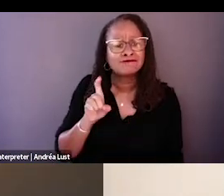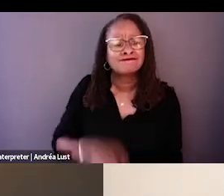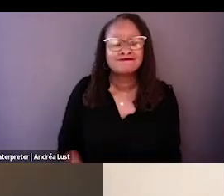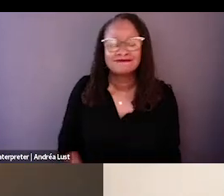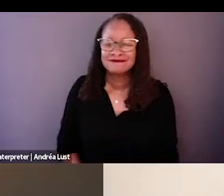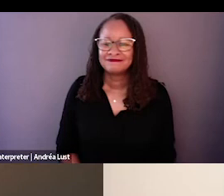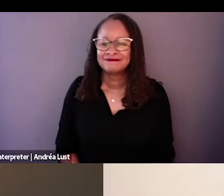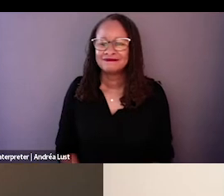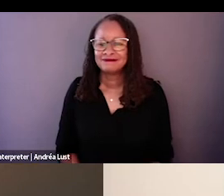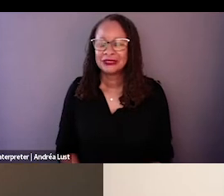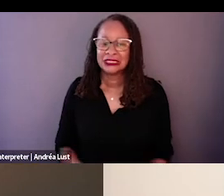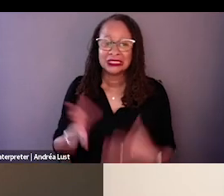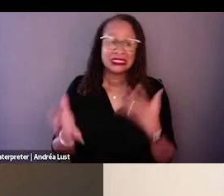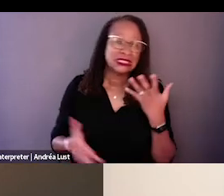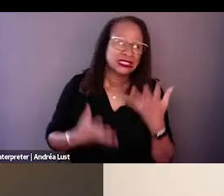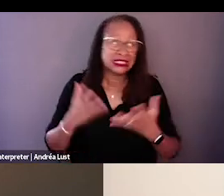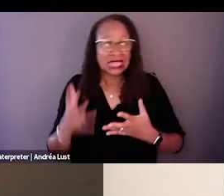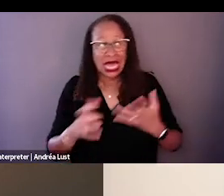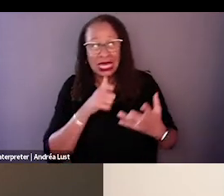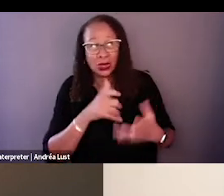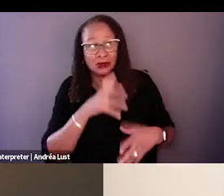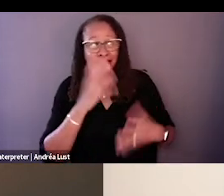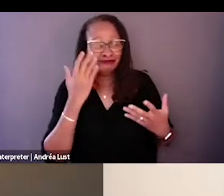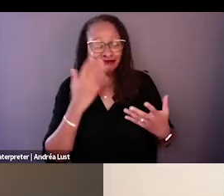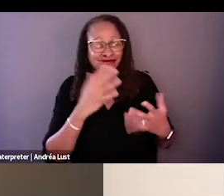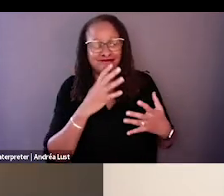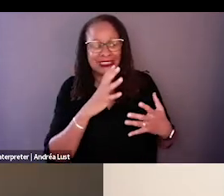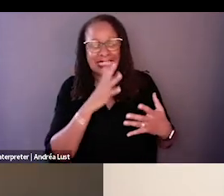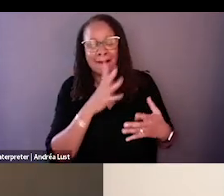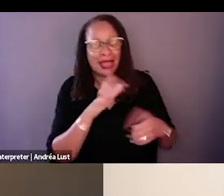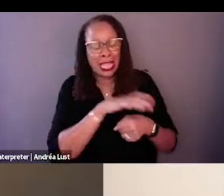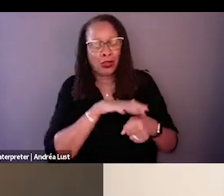films. They managed to do a fantastic job by restoring it.